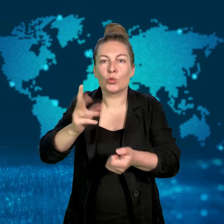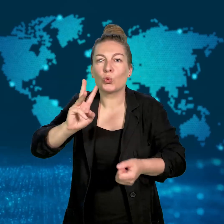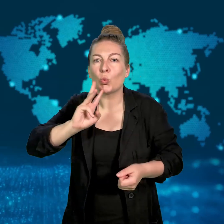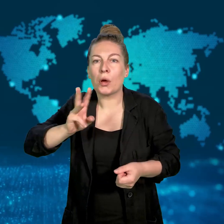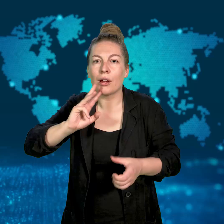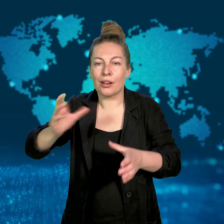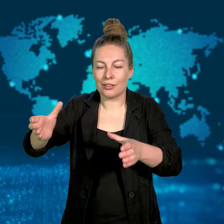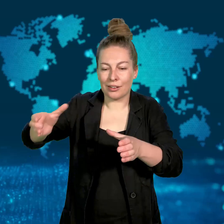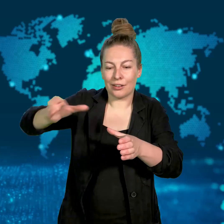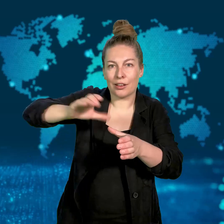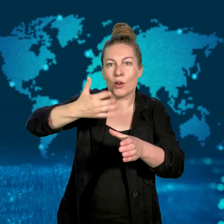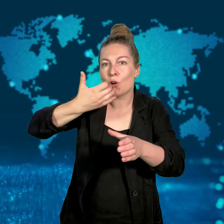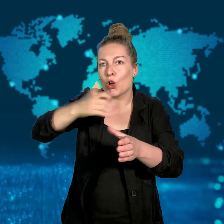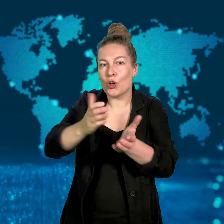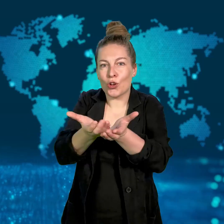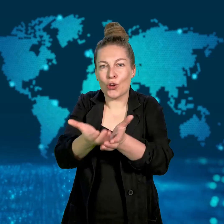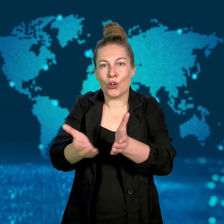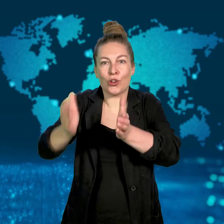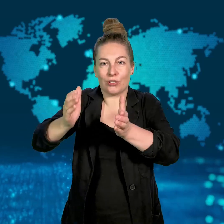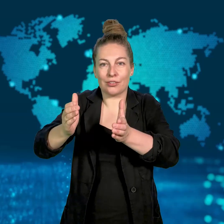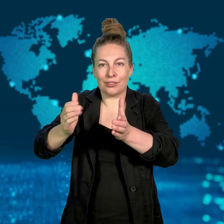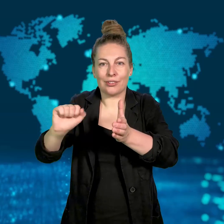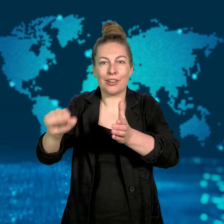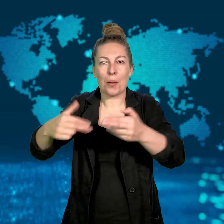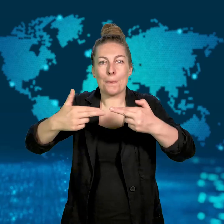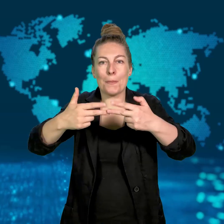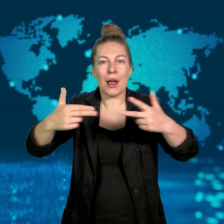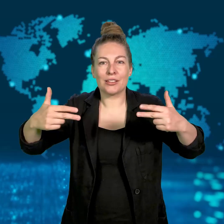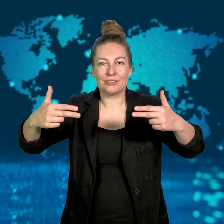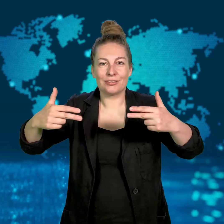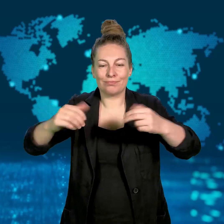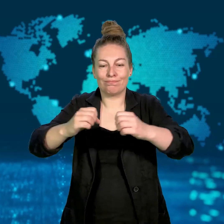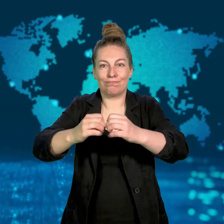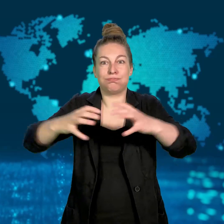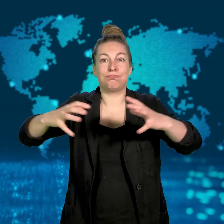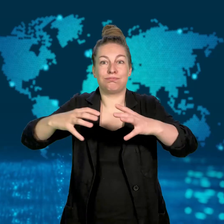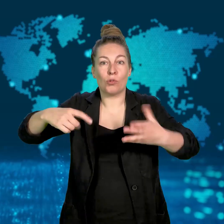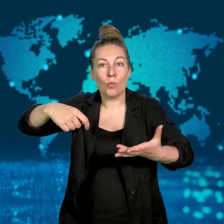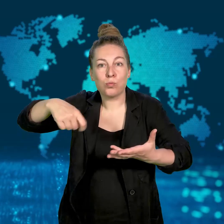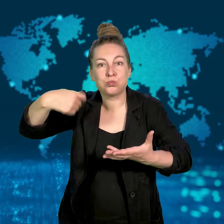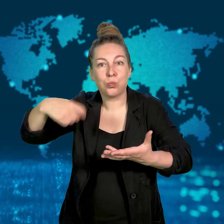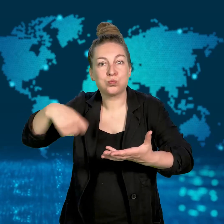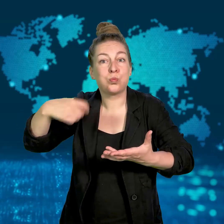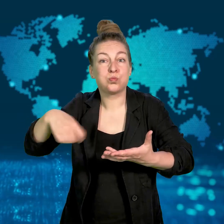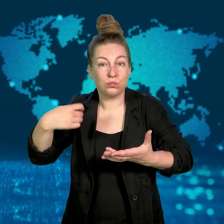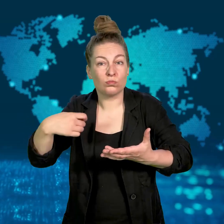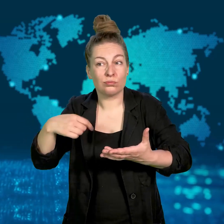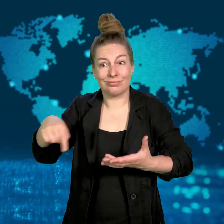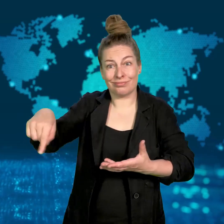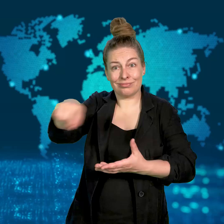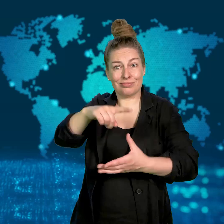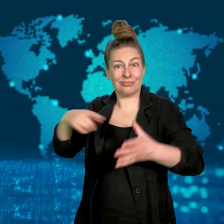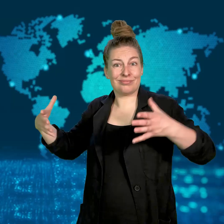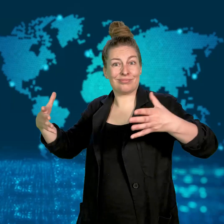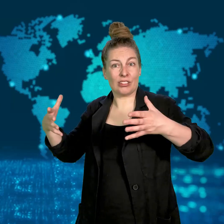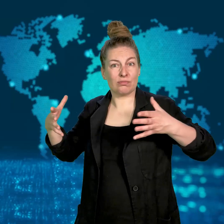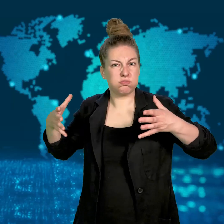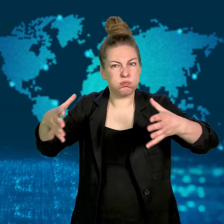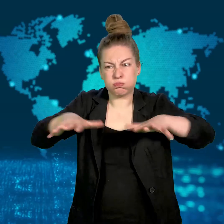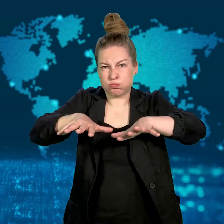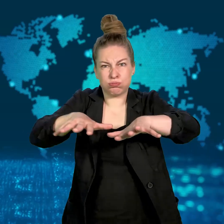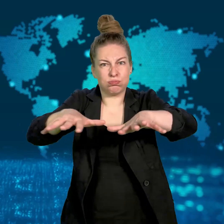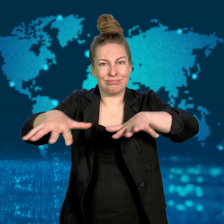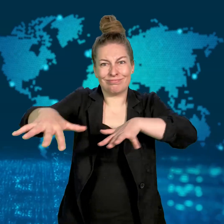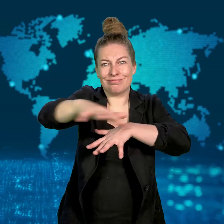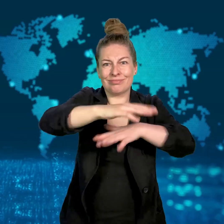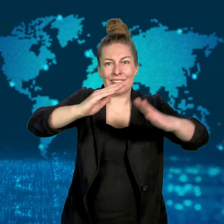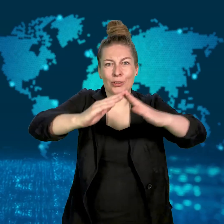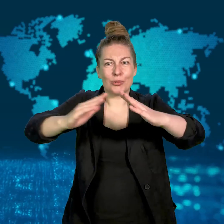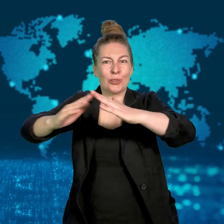They also made tea, instant noodles, and spaghetti.